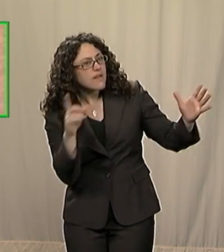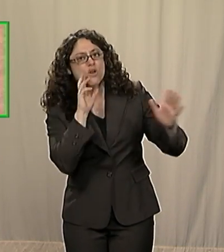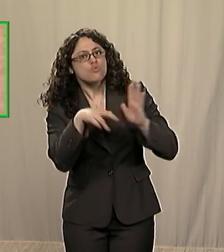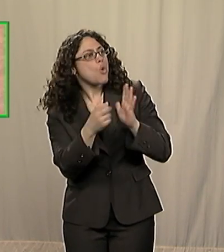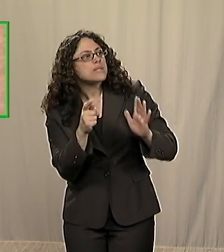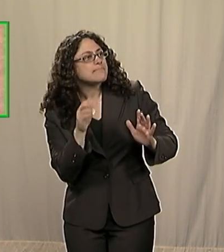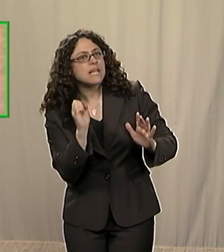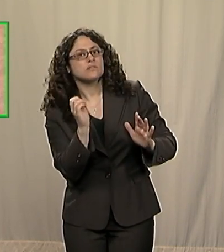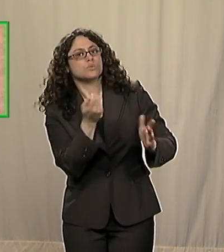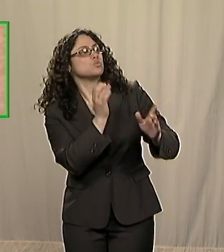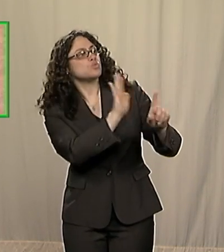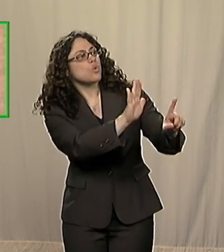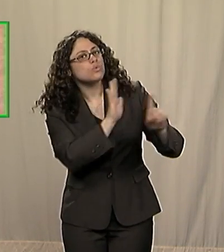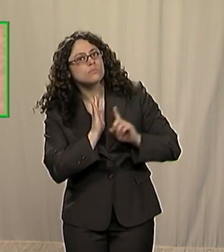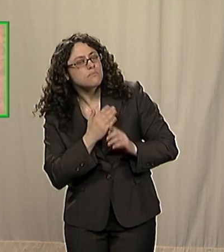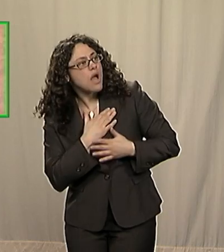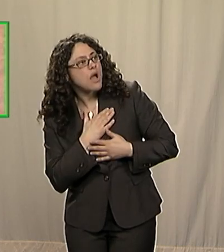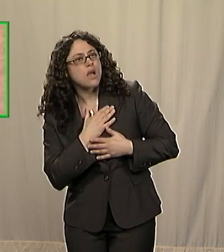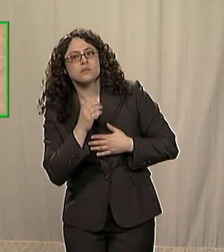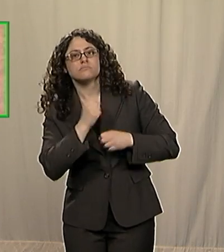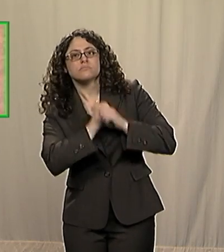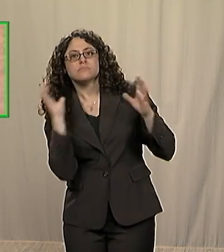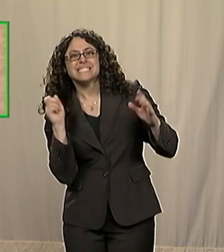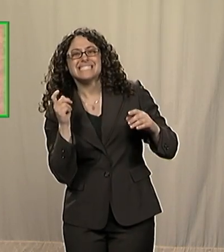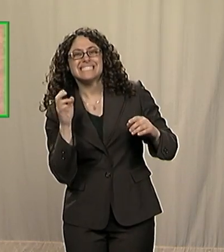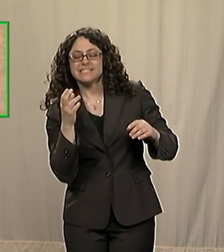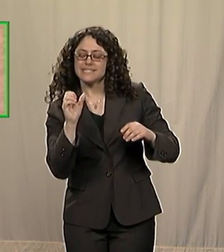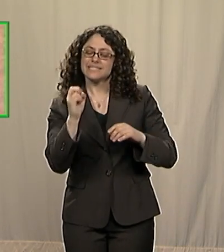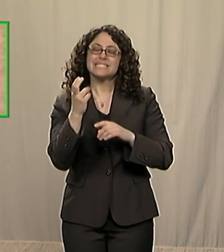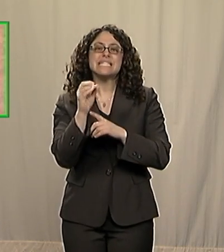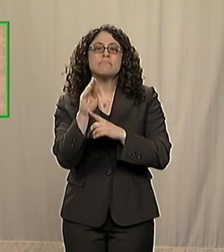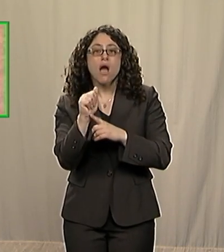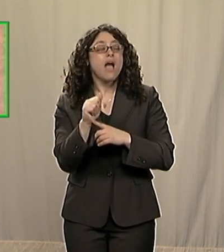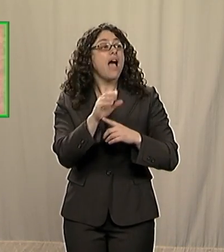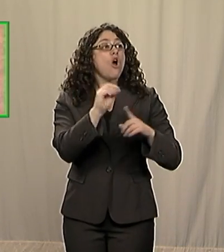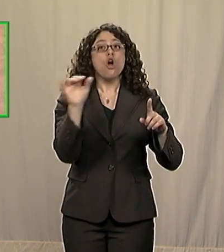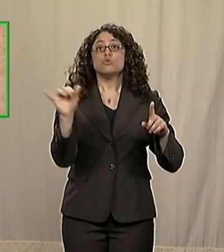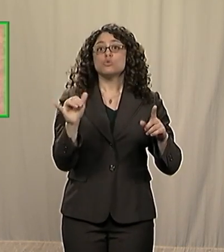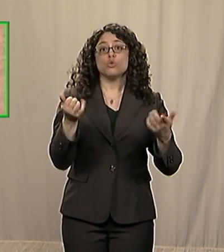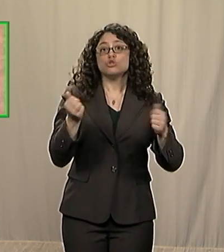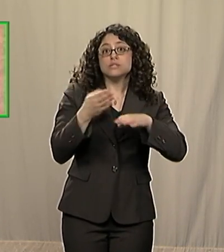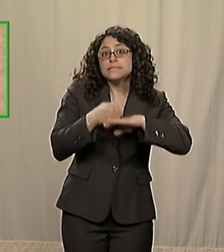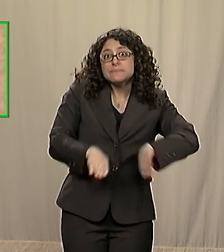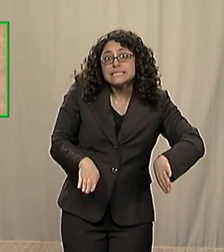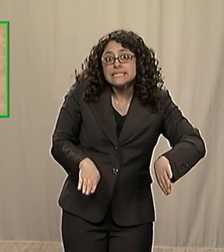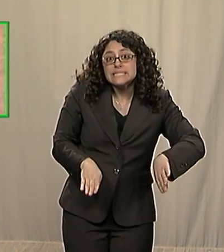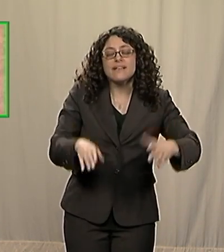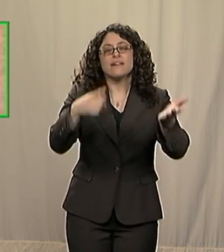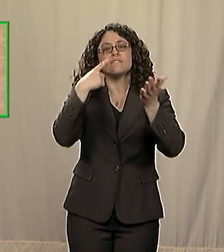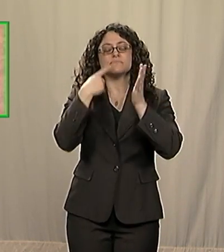Also, some situations might lend themselves where the interpreters split the role space. So in a complicated situation,